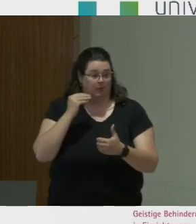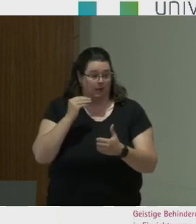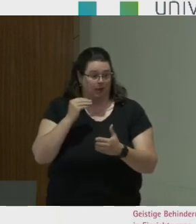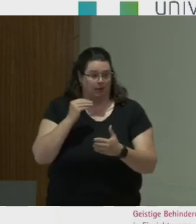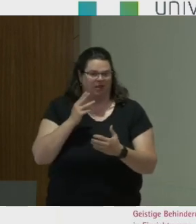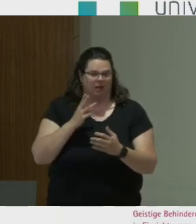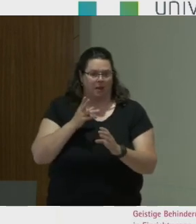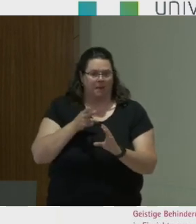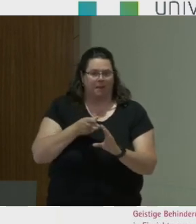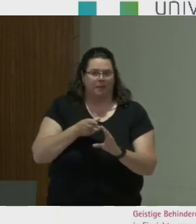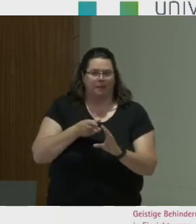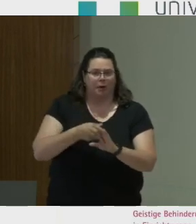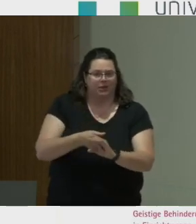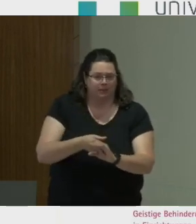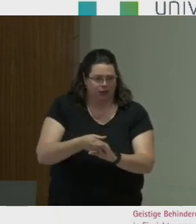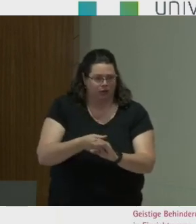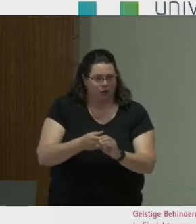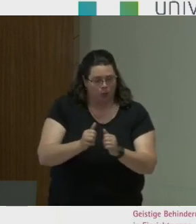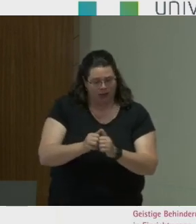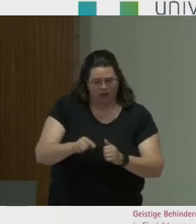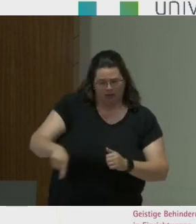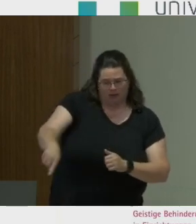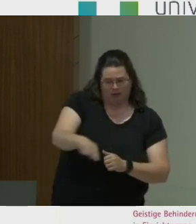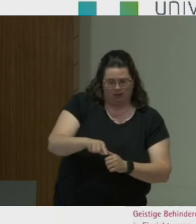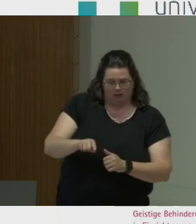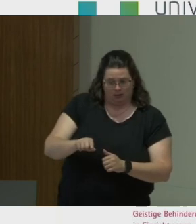with light intellectual